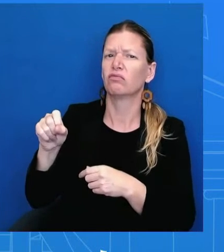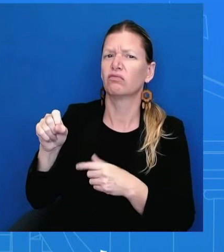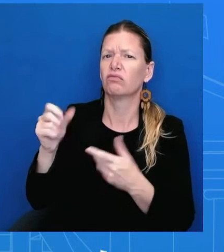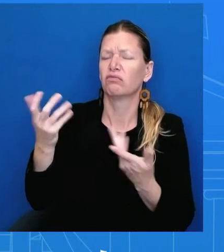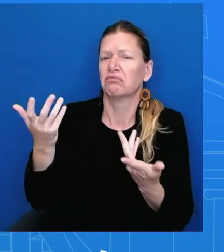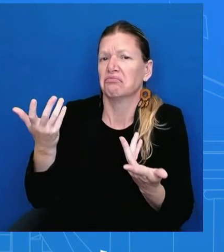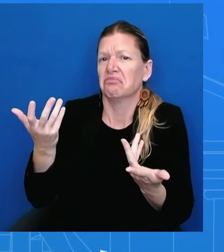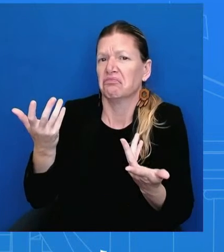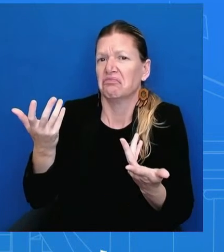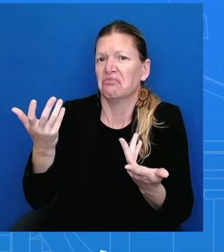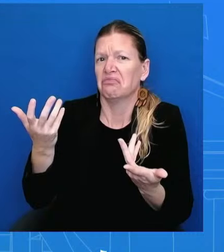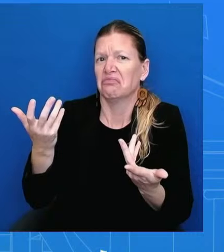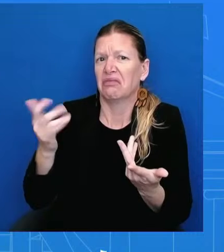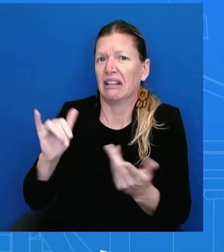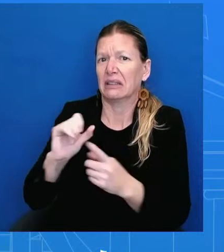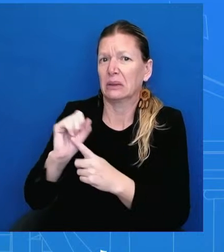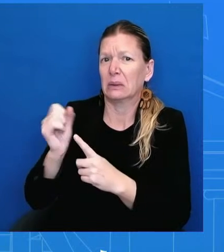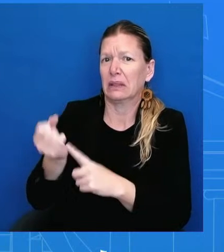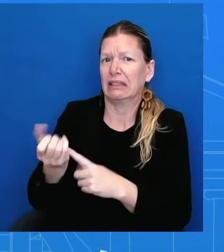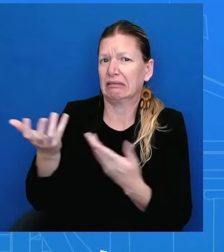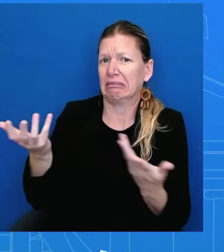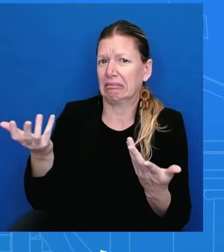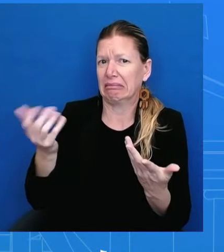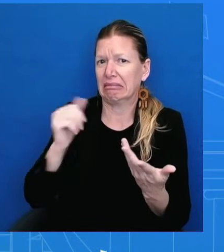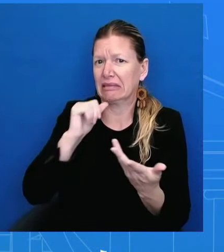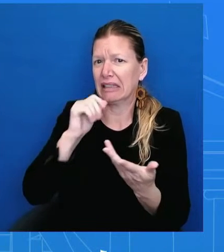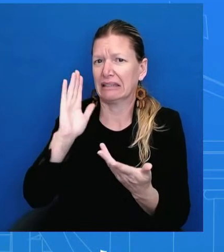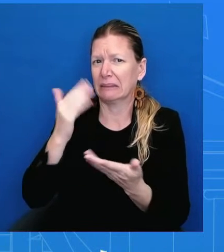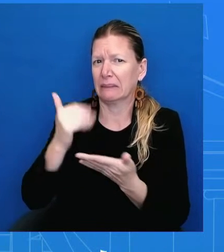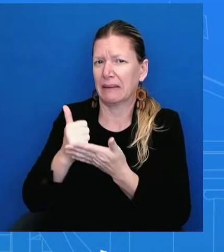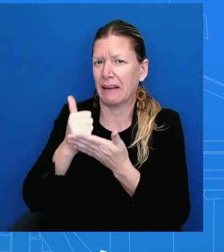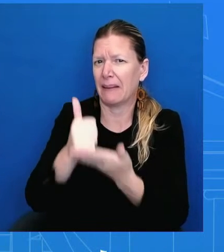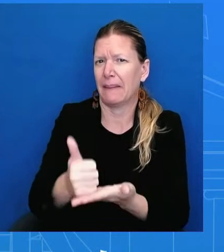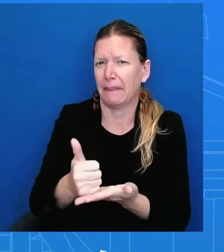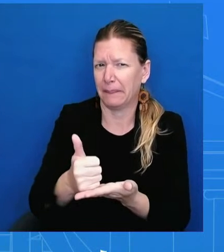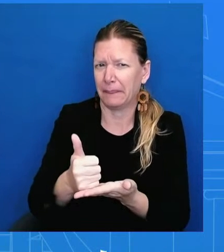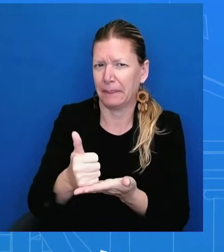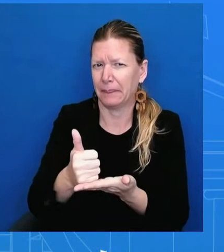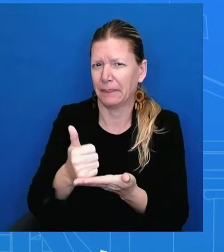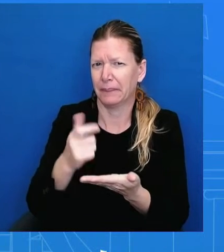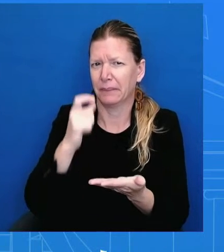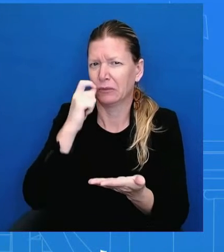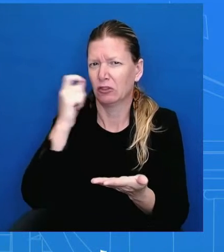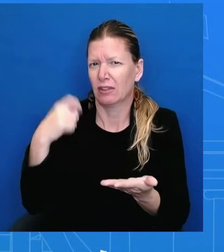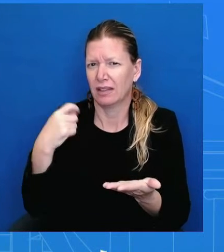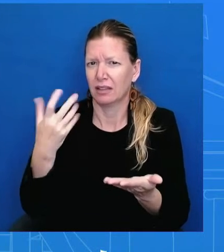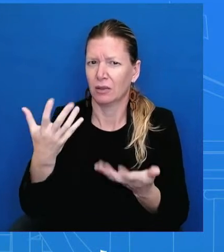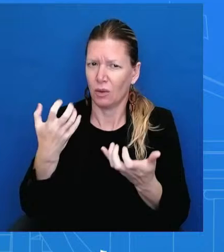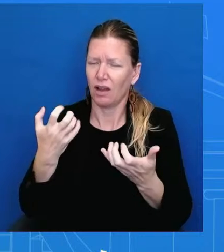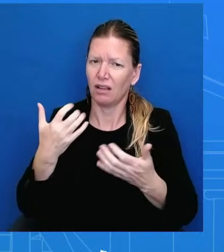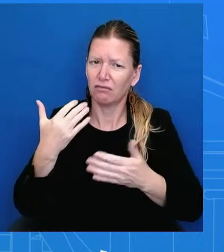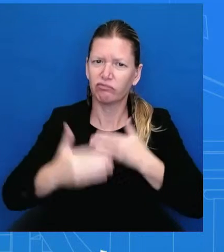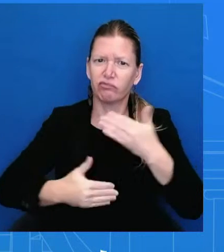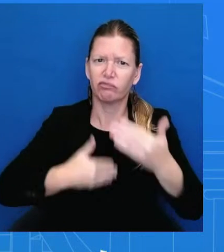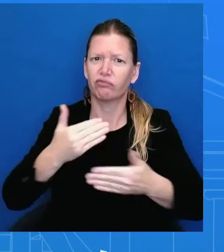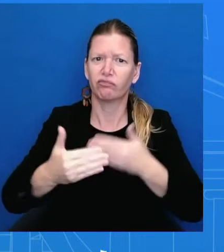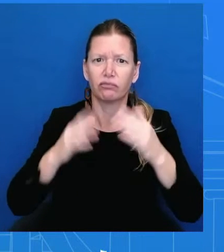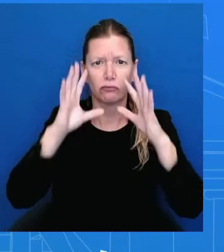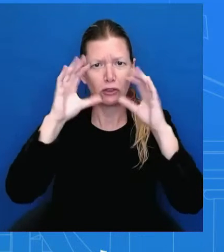and trying to move forward to an -- to achieve this just peace that President Zelenskyy continues to work hard and we continue to try to -- to operationalize.